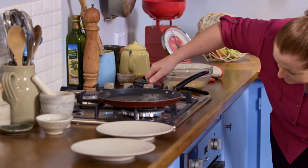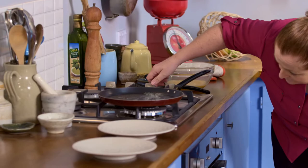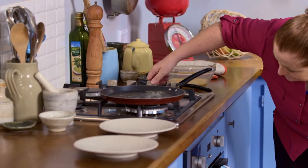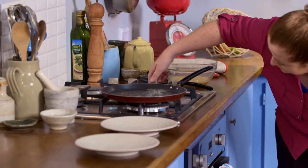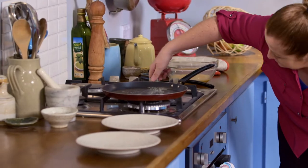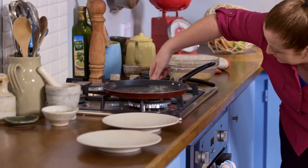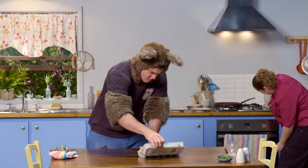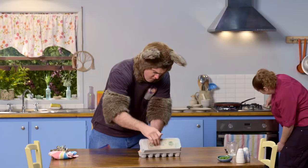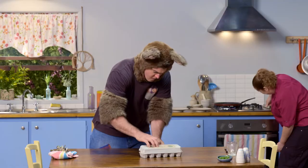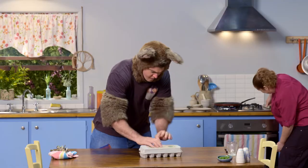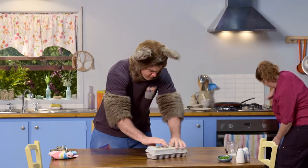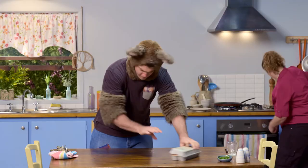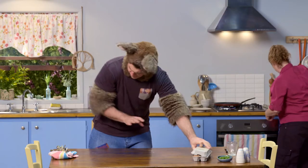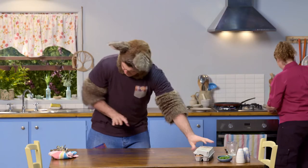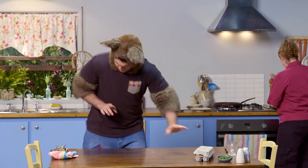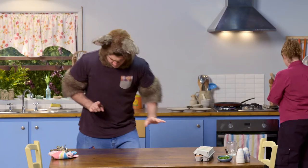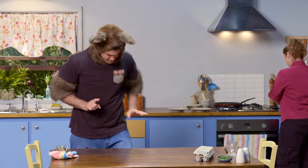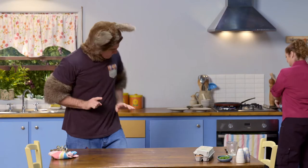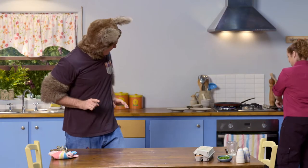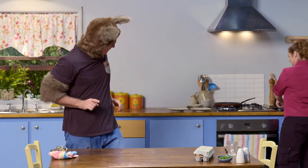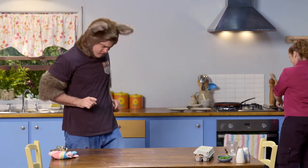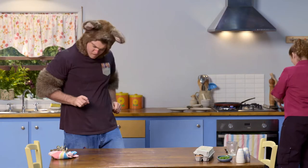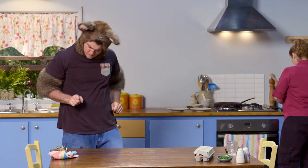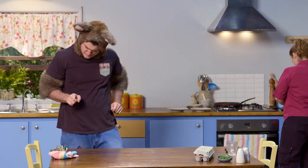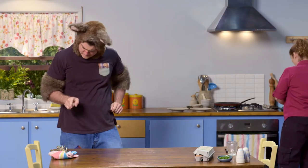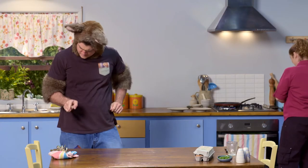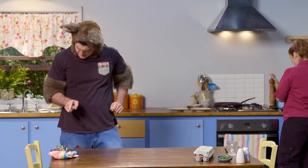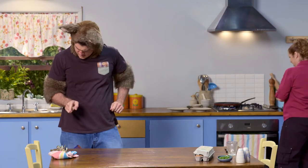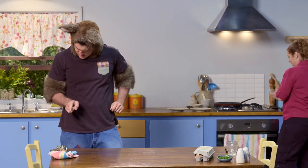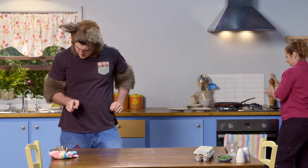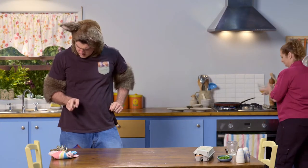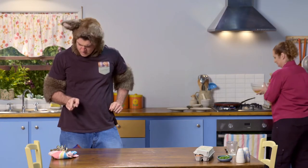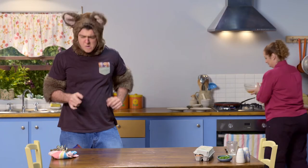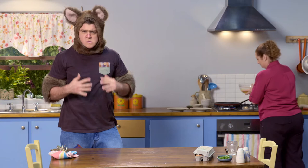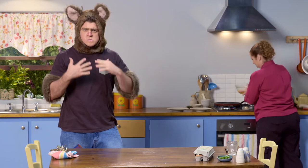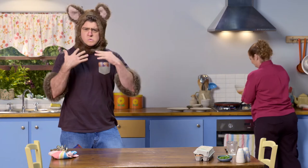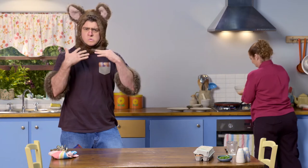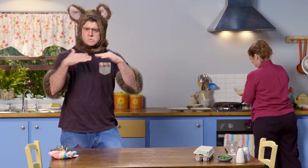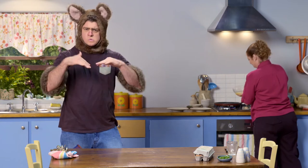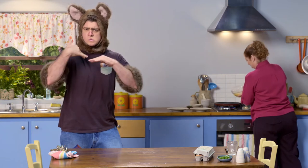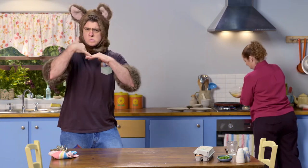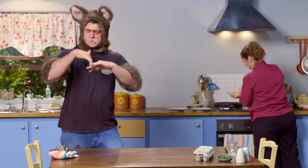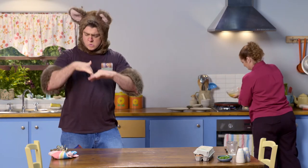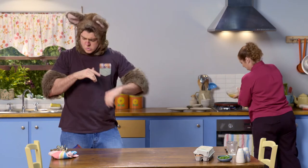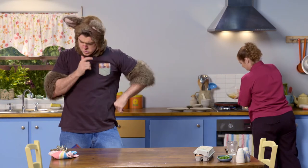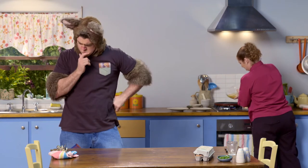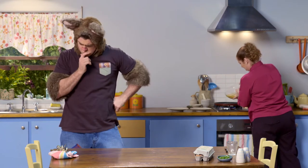Hmm. Now, cogs.